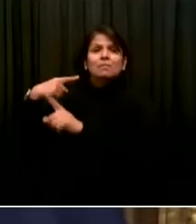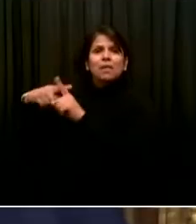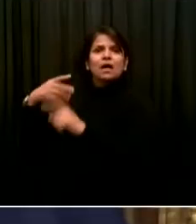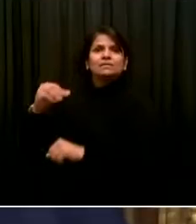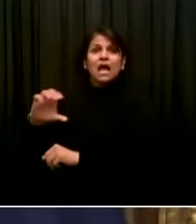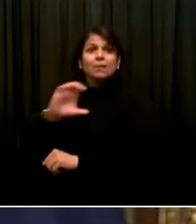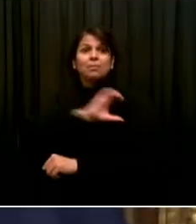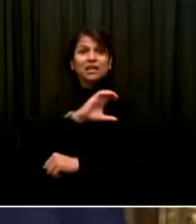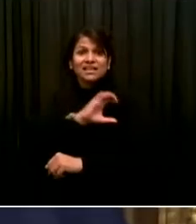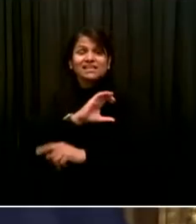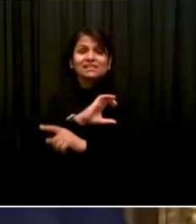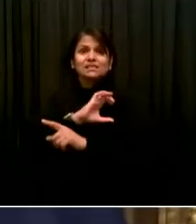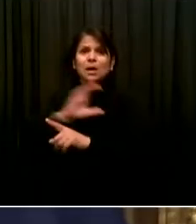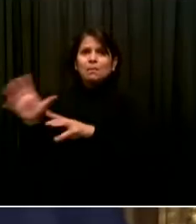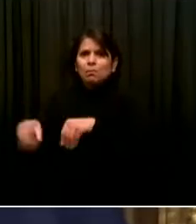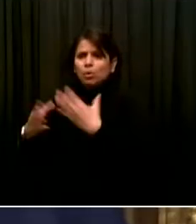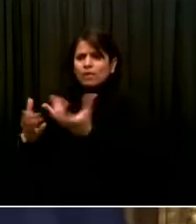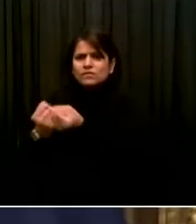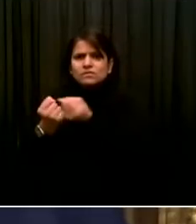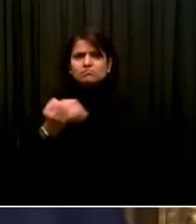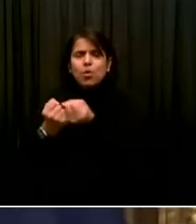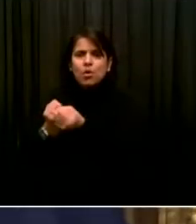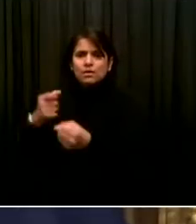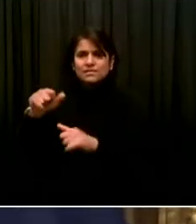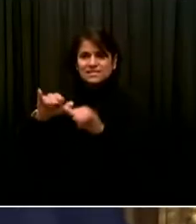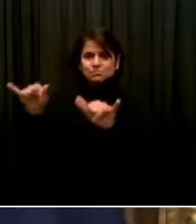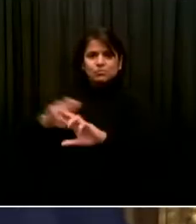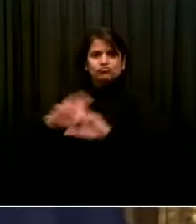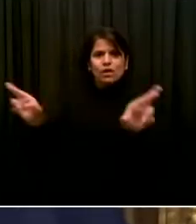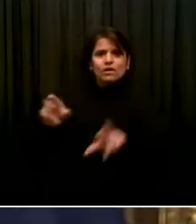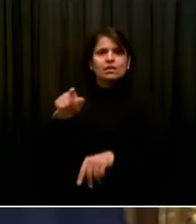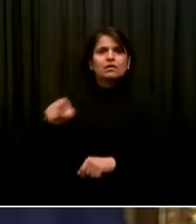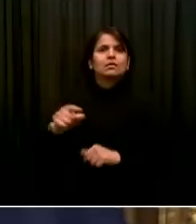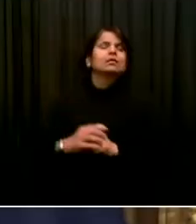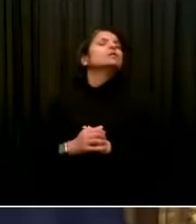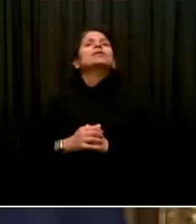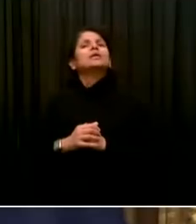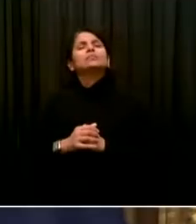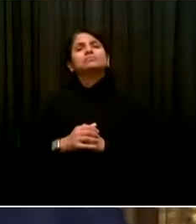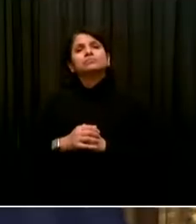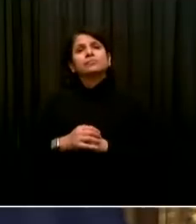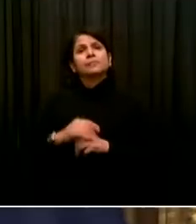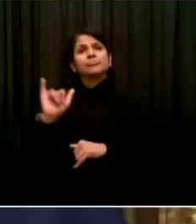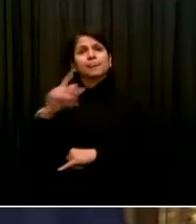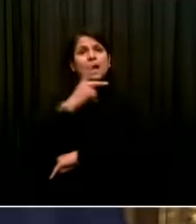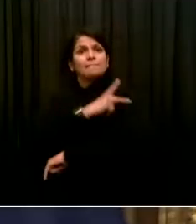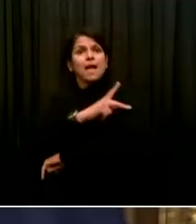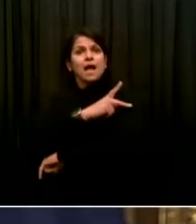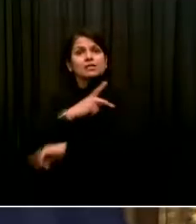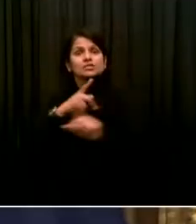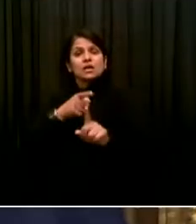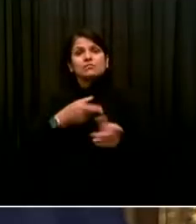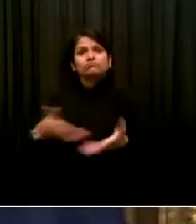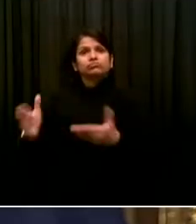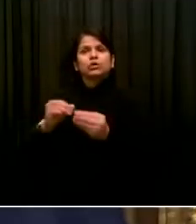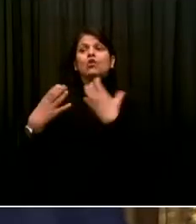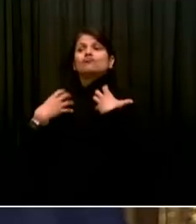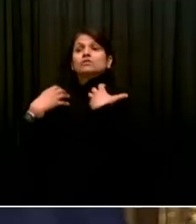PARTNERS TO PROVIDE SUPPORT, TO VIOLENTLY INJURED PEOPLE. ENGAGING